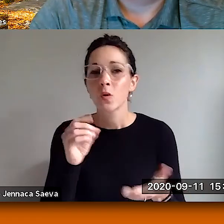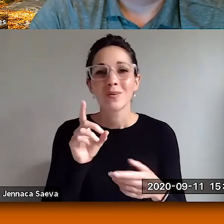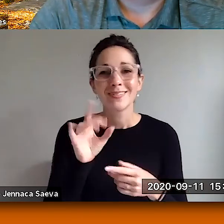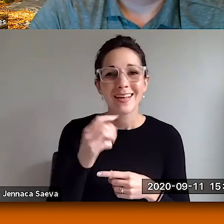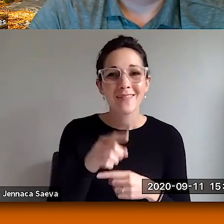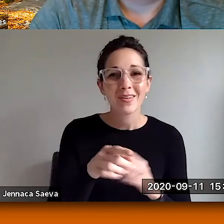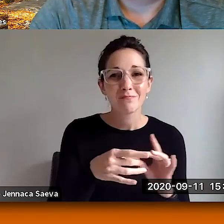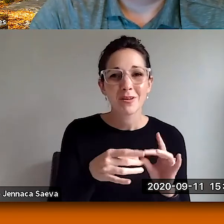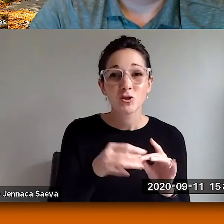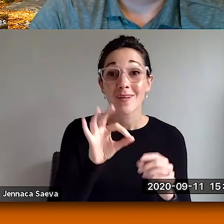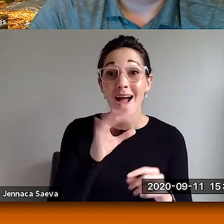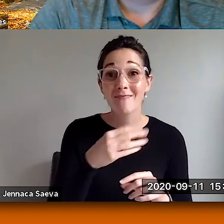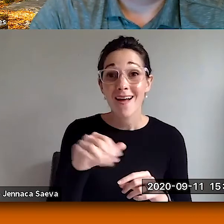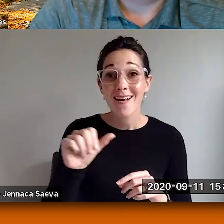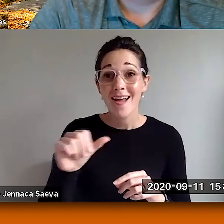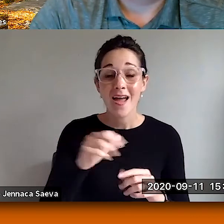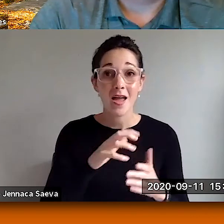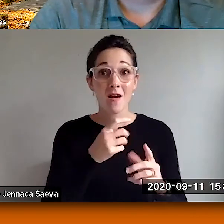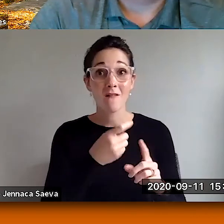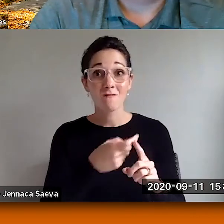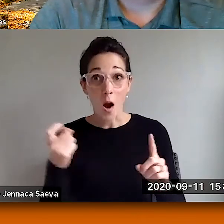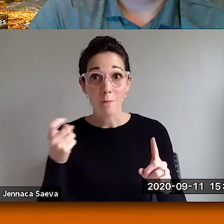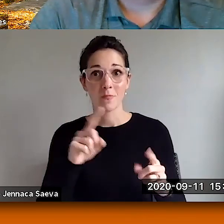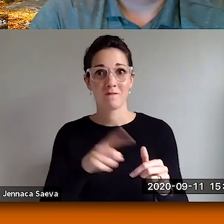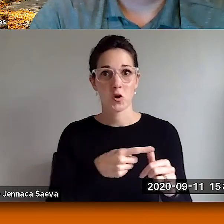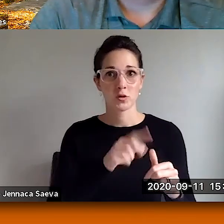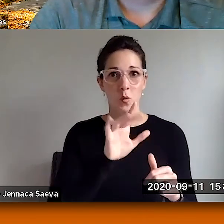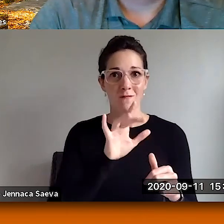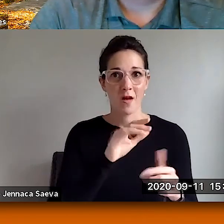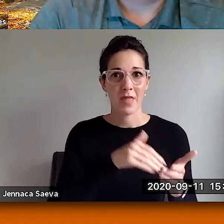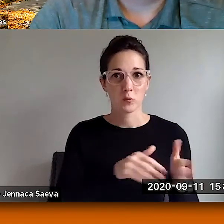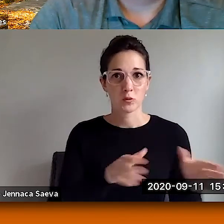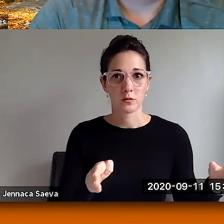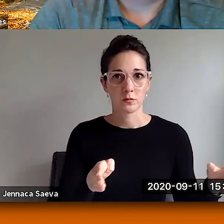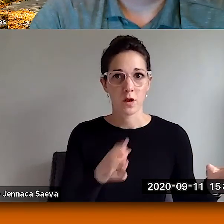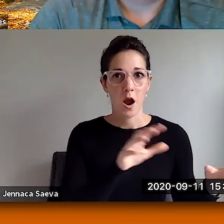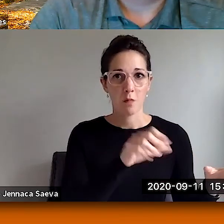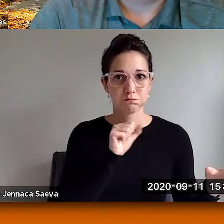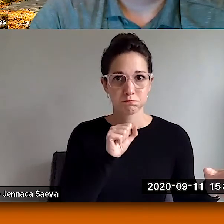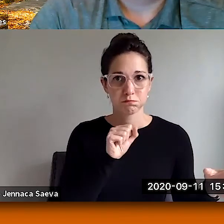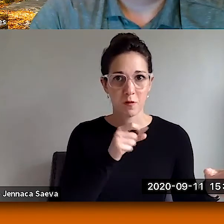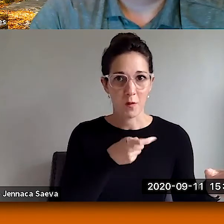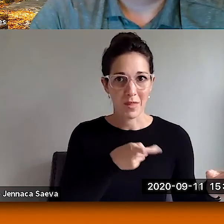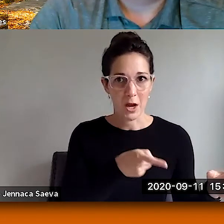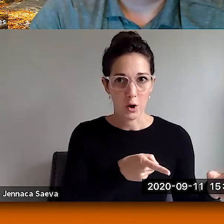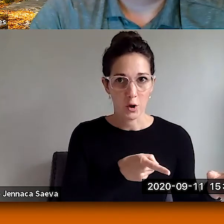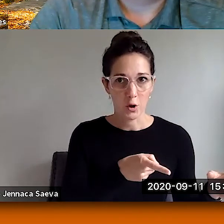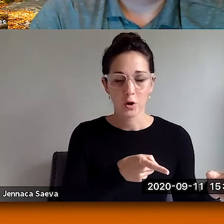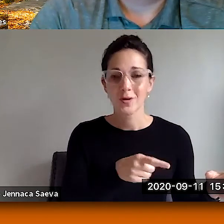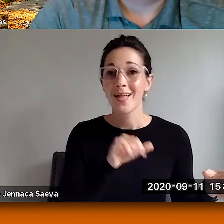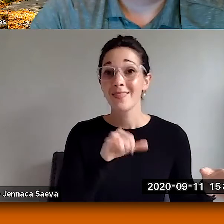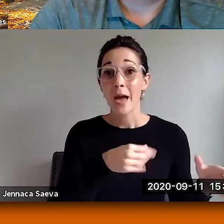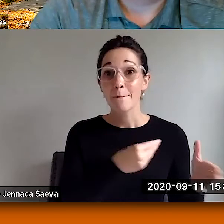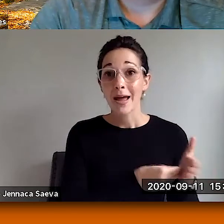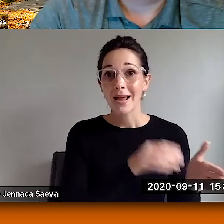the first 25,000 of that money that you're giving to the subaward, that's just automatically coming out.